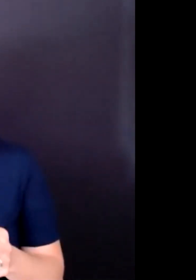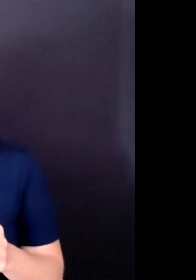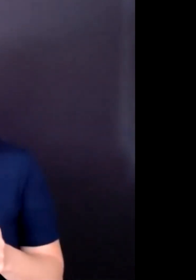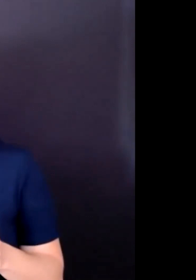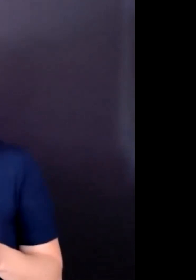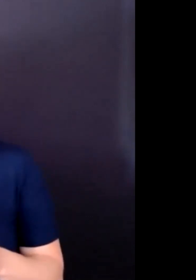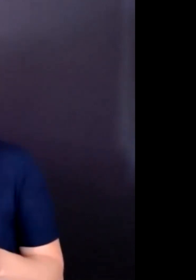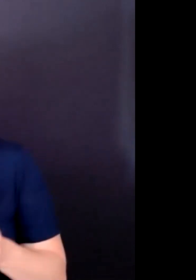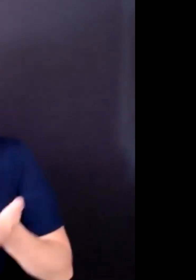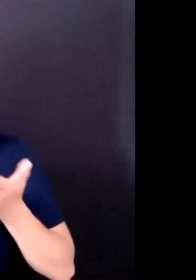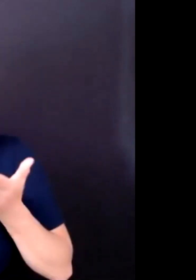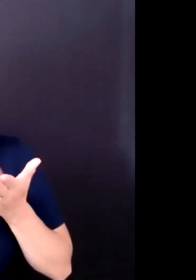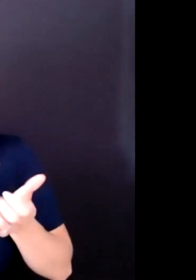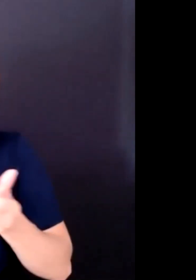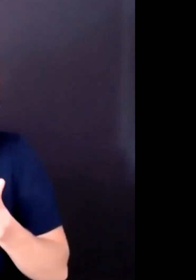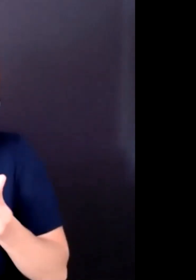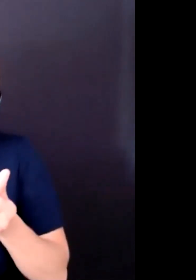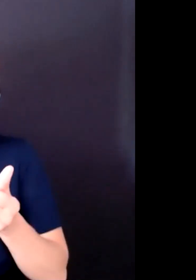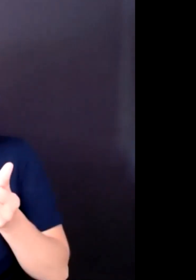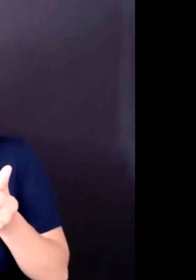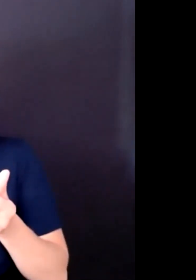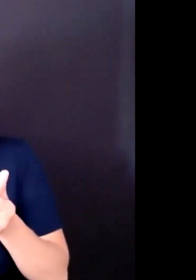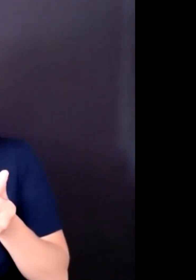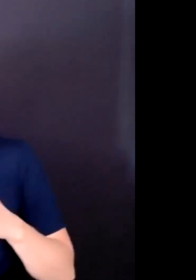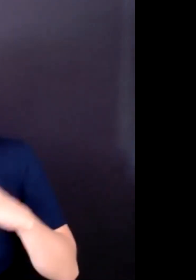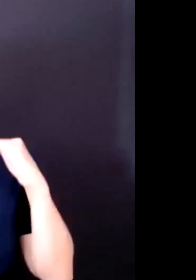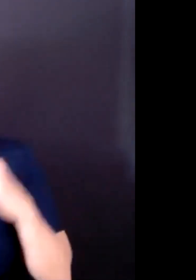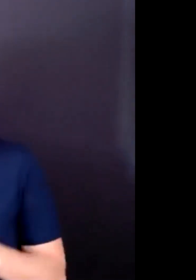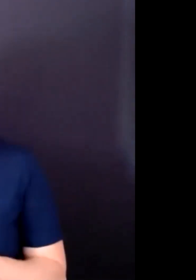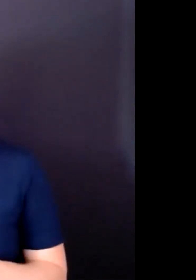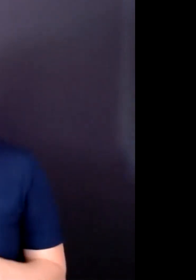of the applications. Secondly, I wanted to let folks know that